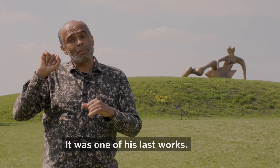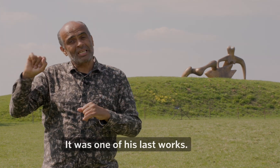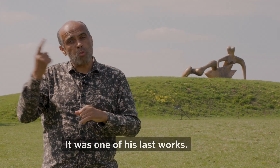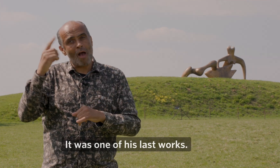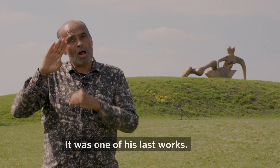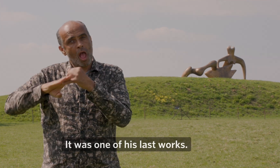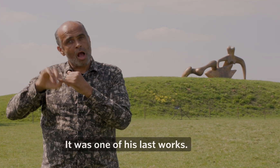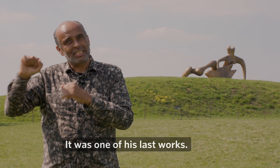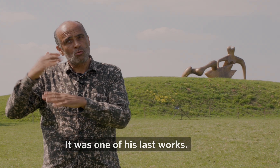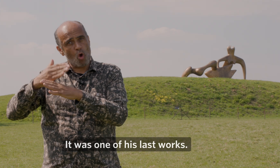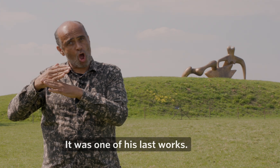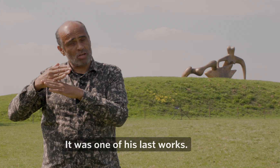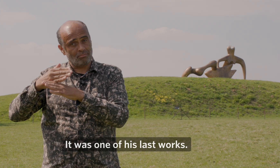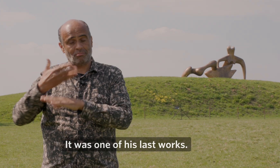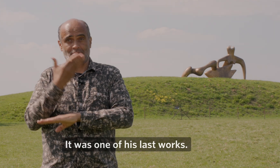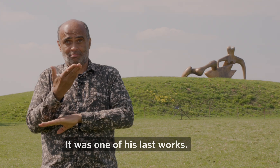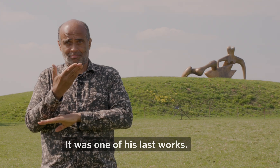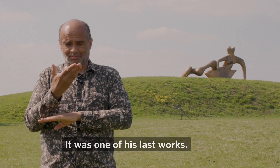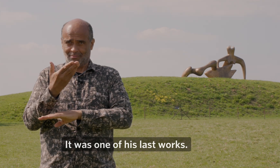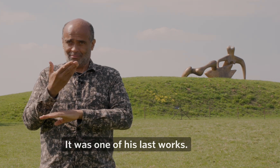It was one of his last works.